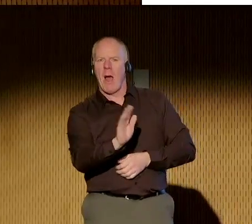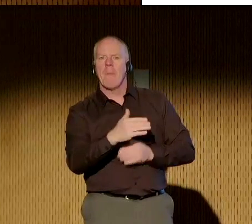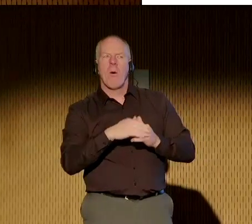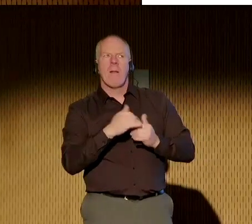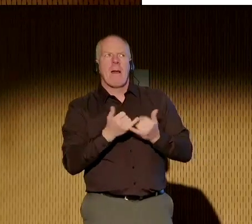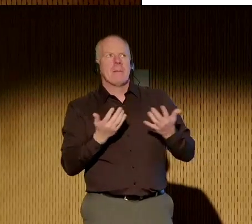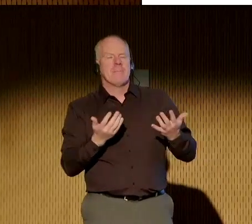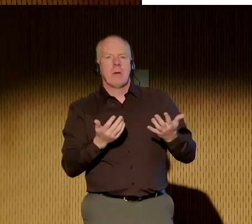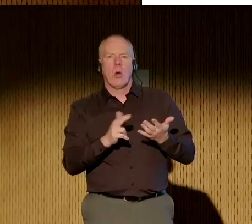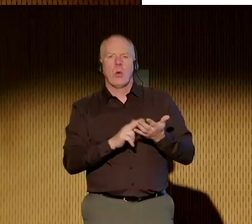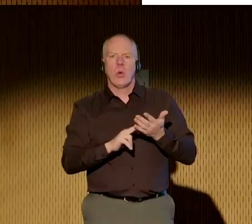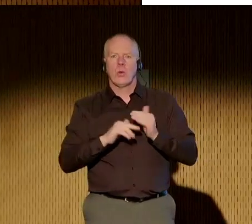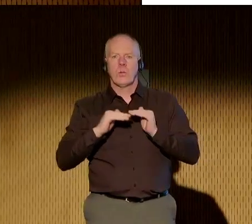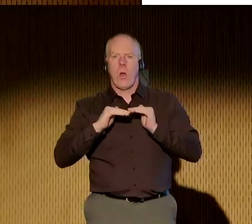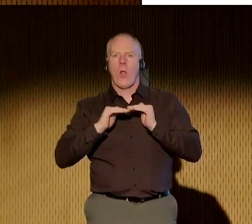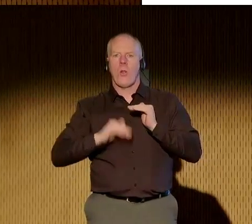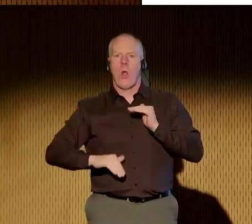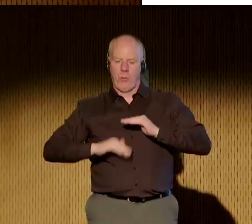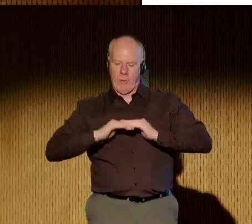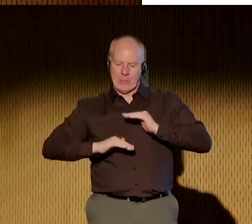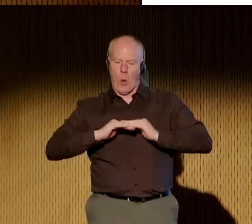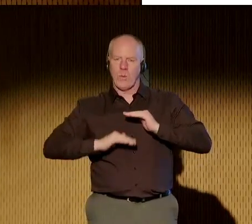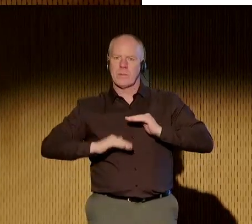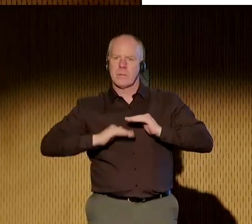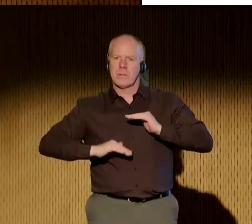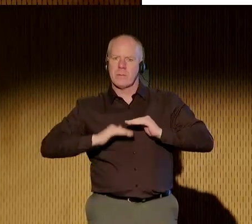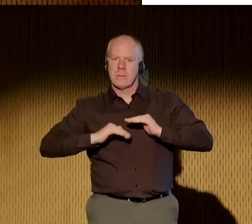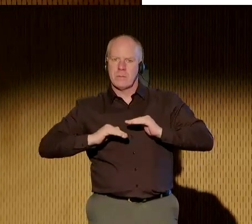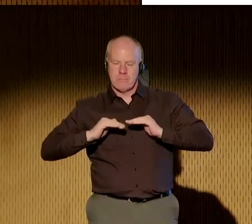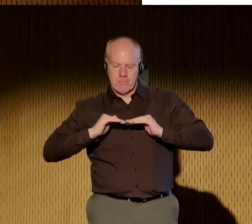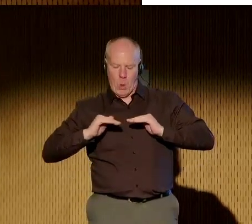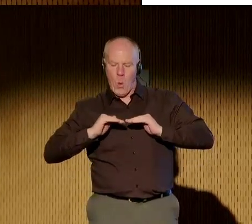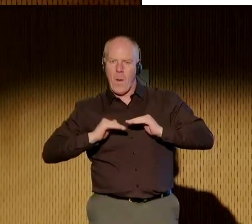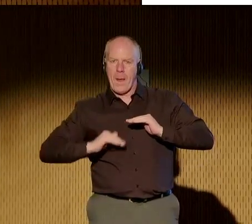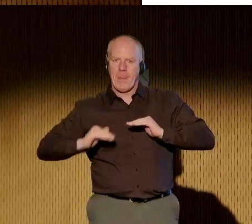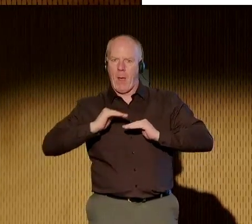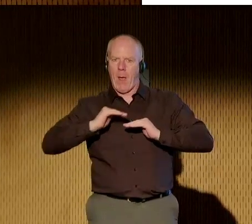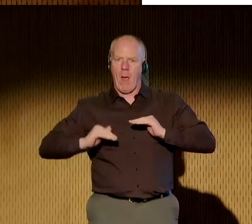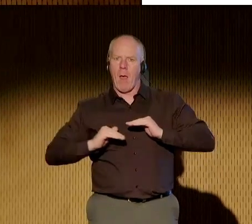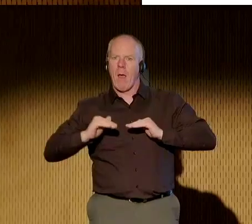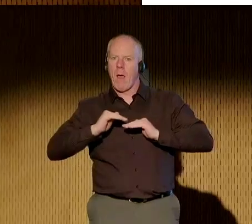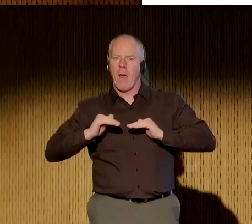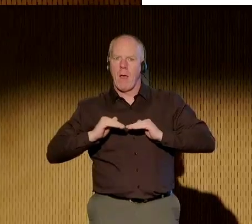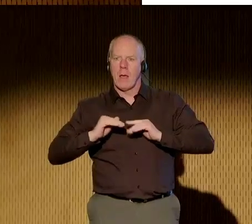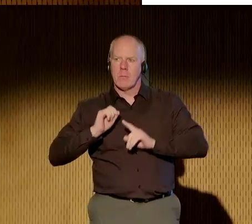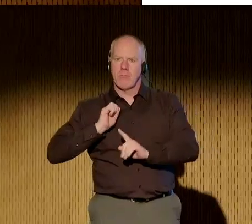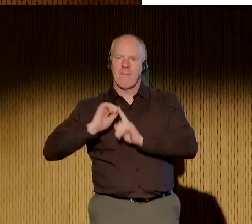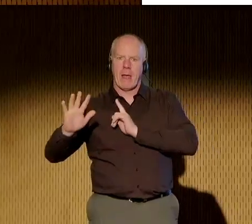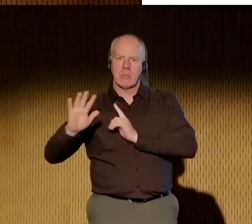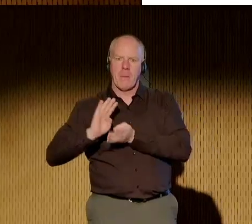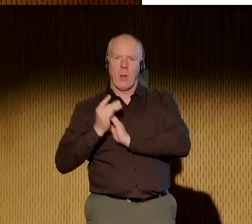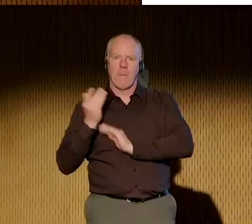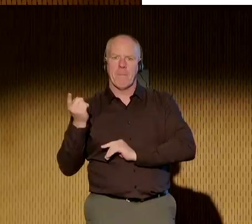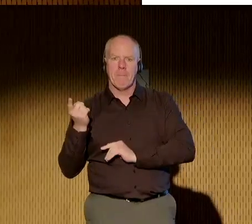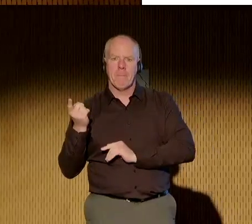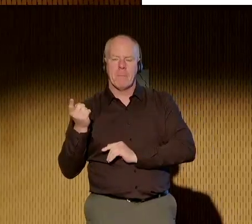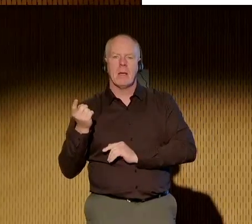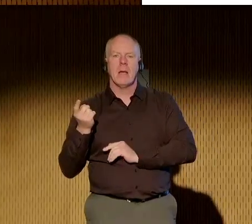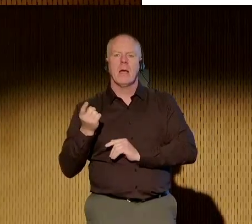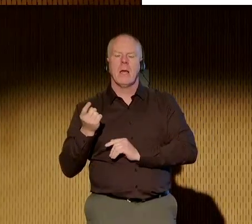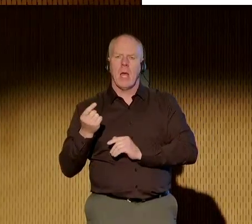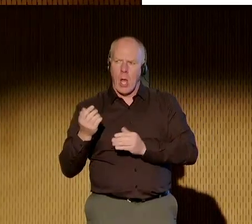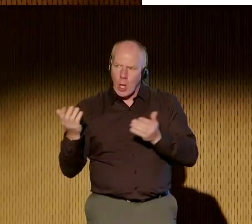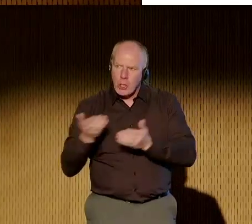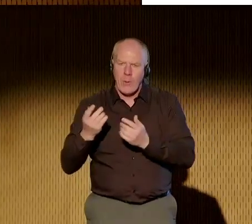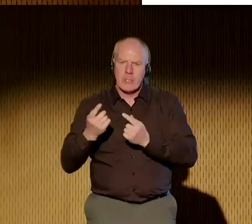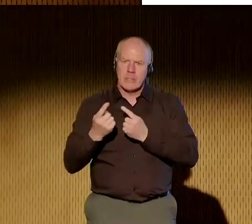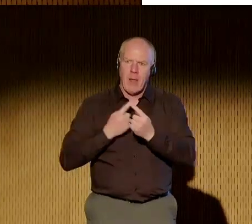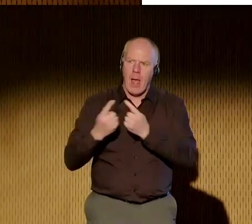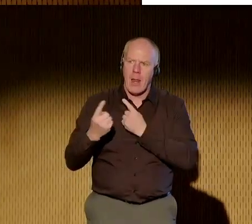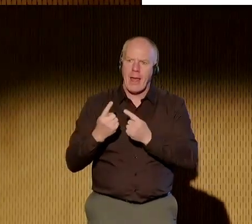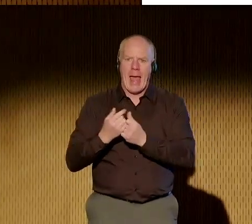a low threshold professionalisation tool that encourages dialogue and critical reflection.